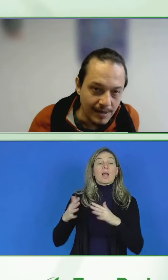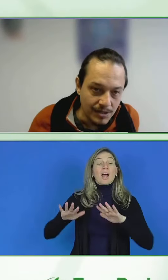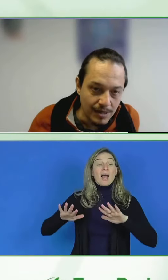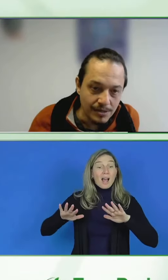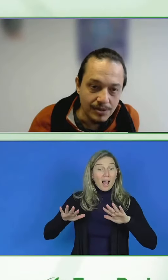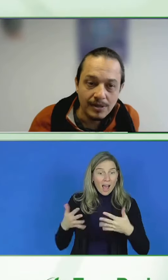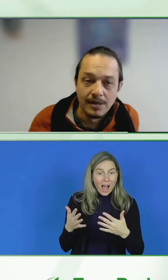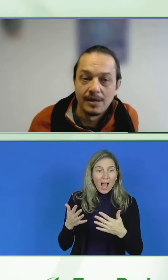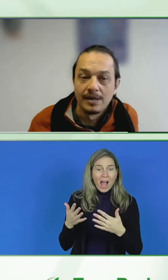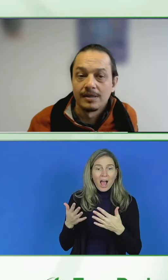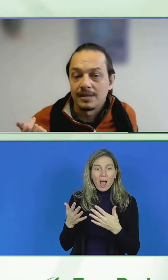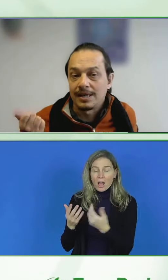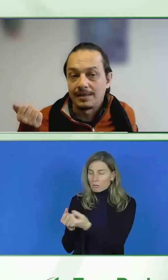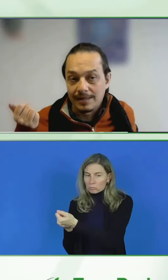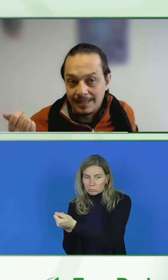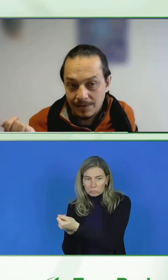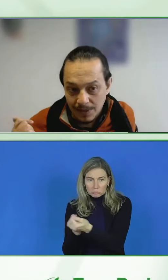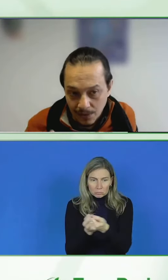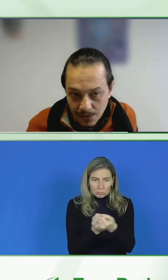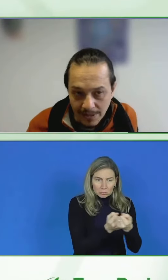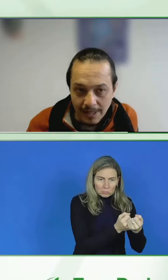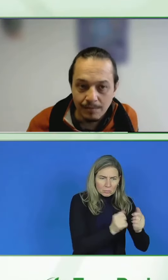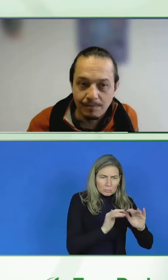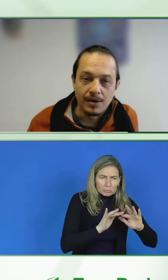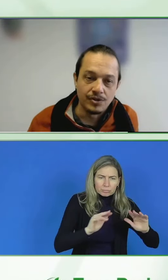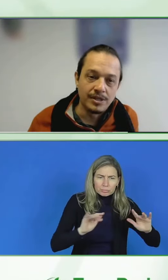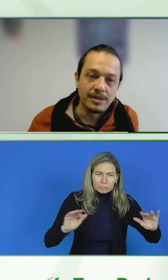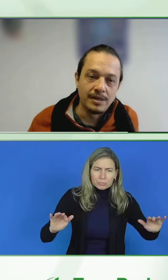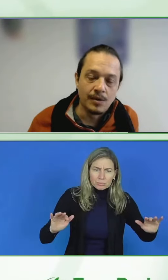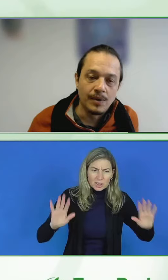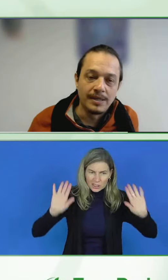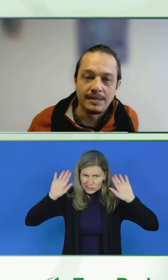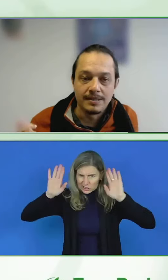a given structure that is reducing the impact on gender inequalities,